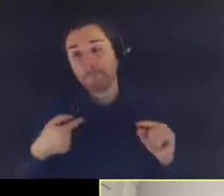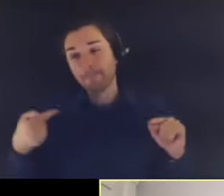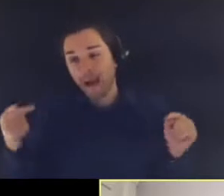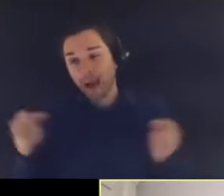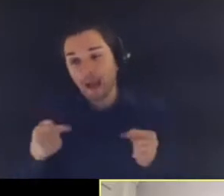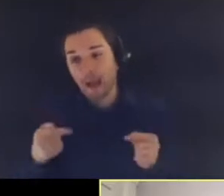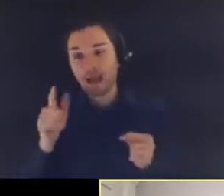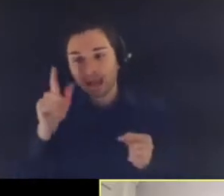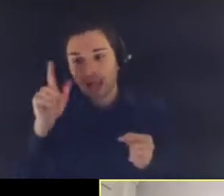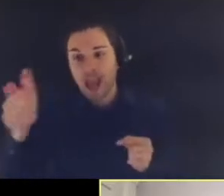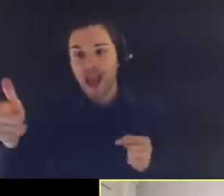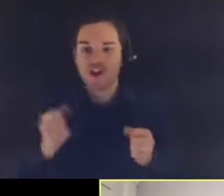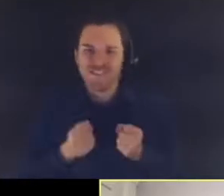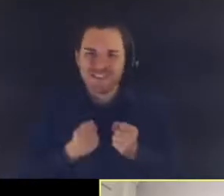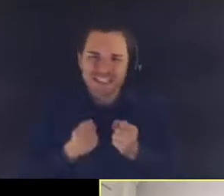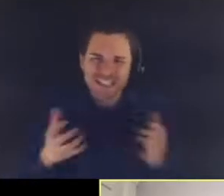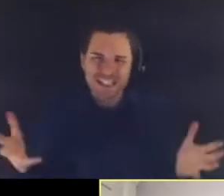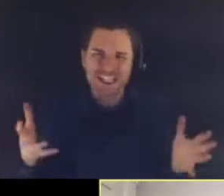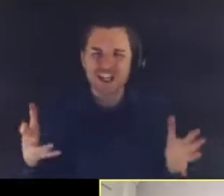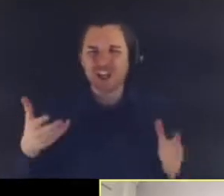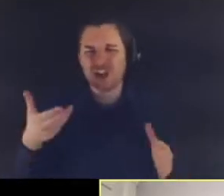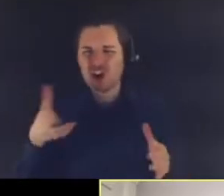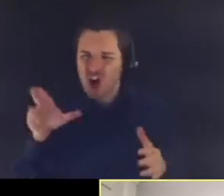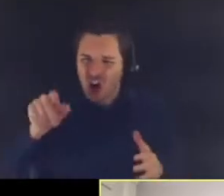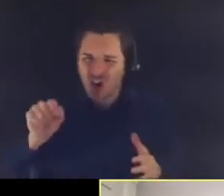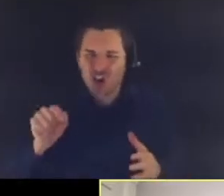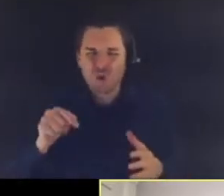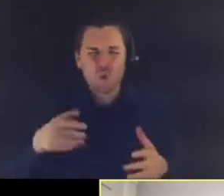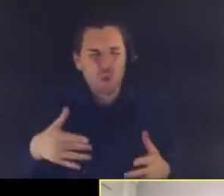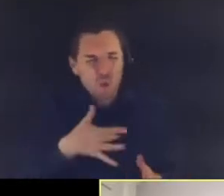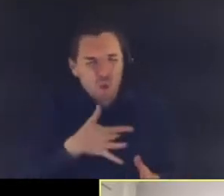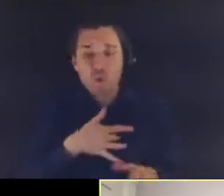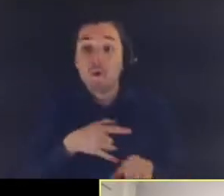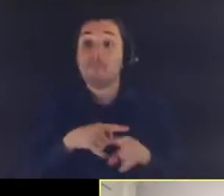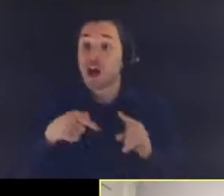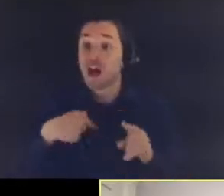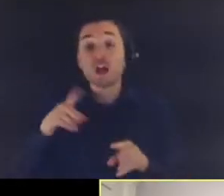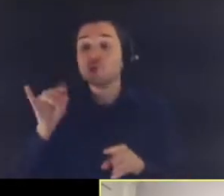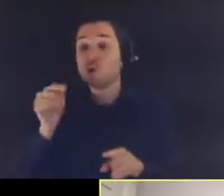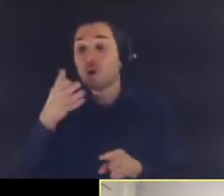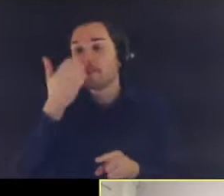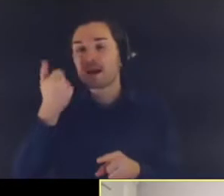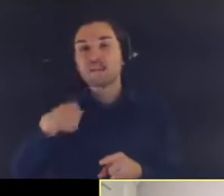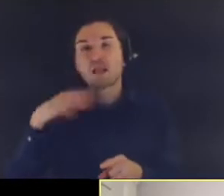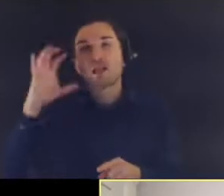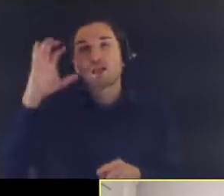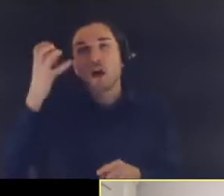and I get hurt, But I do it because I really love caving and doing fieldwork and because